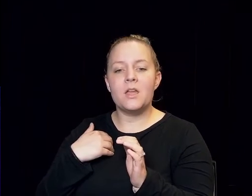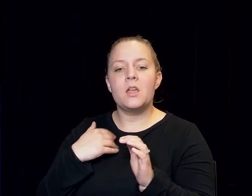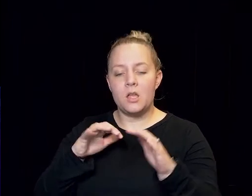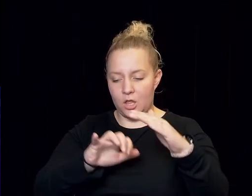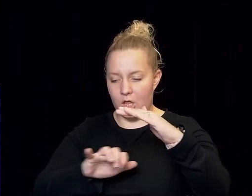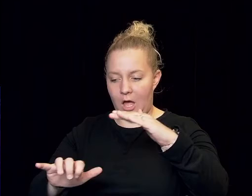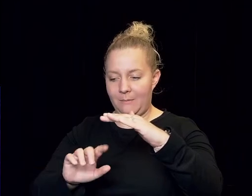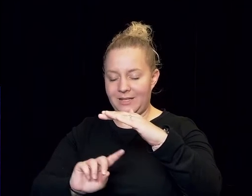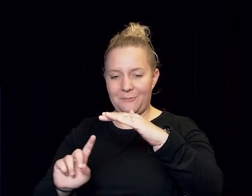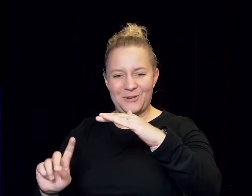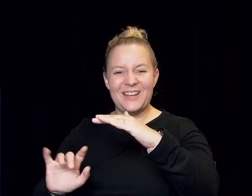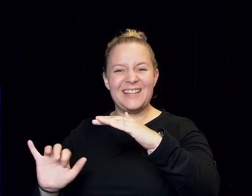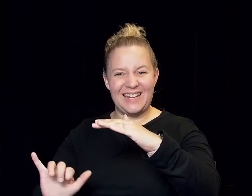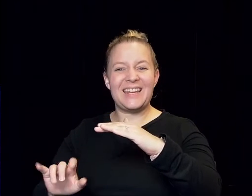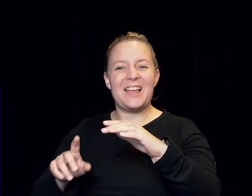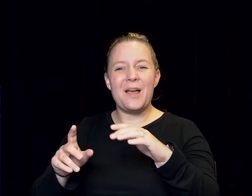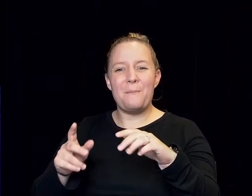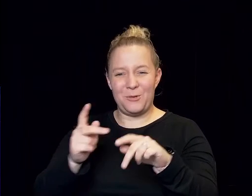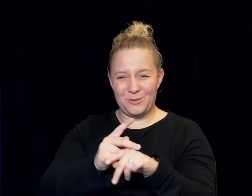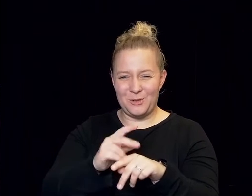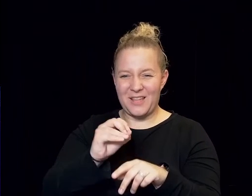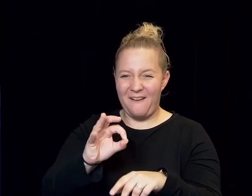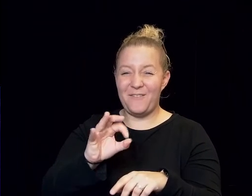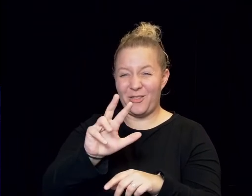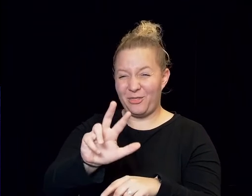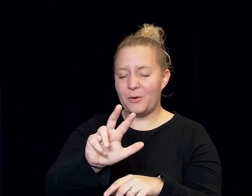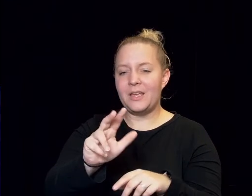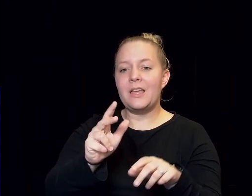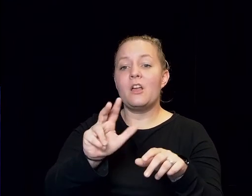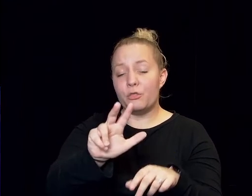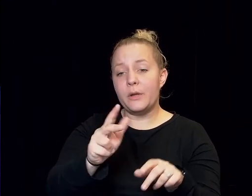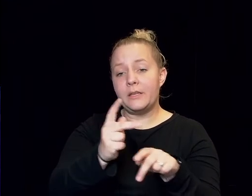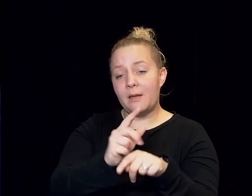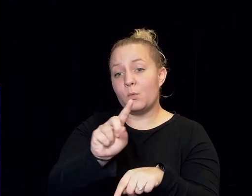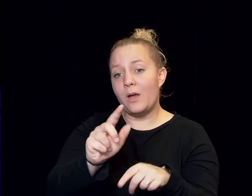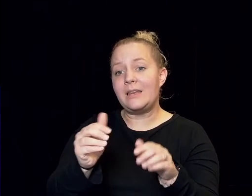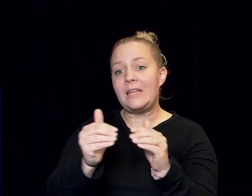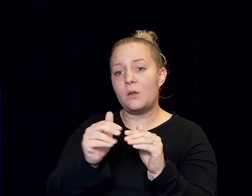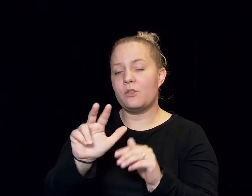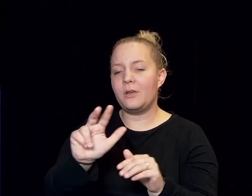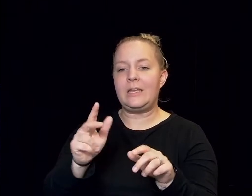multiples of 3 and I know that it's 3 times 1 is 3. 3 times 2 is 6.